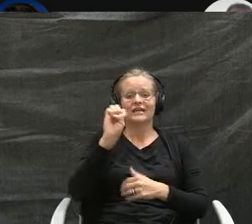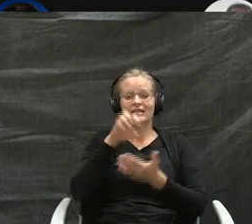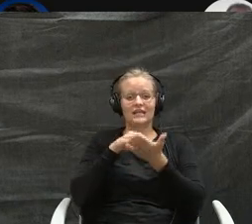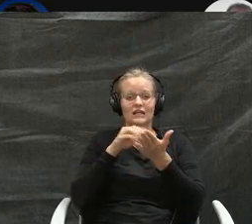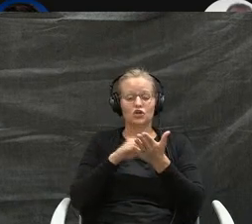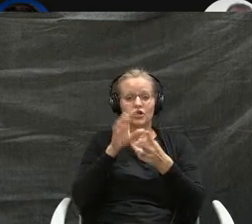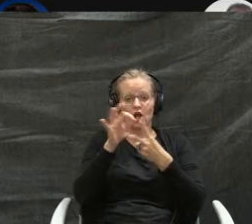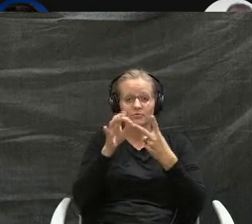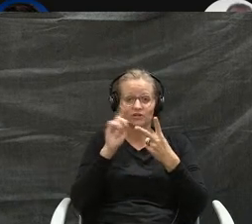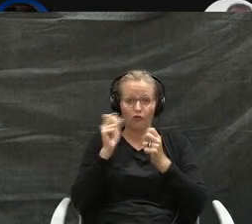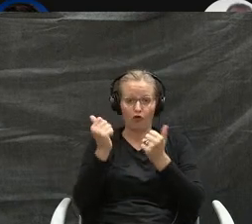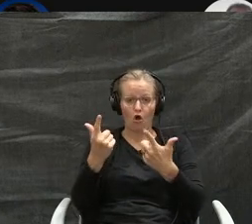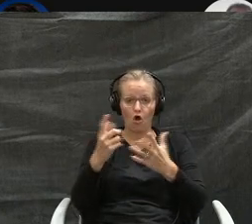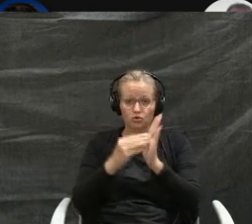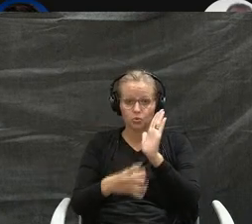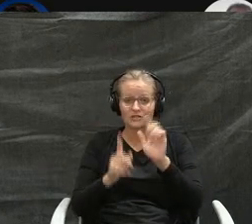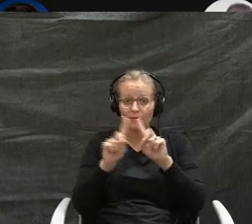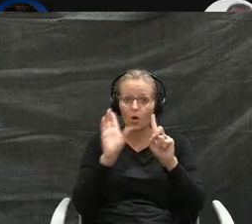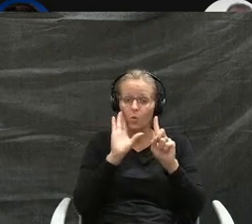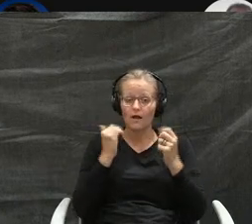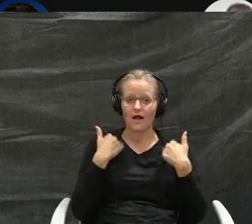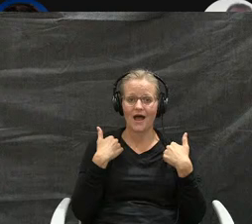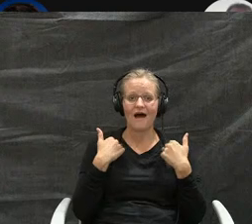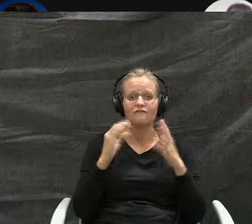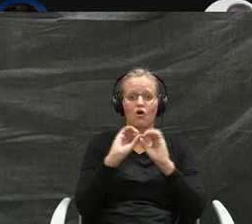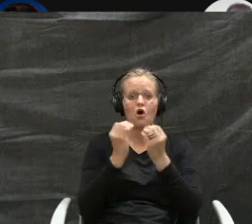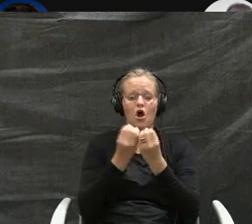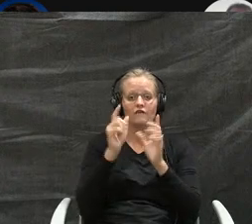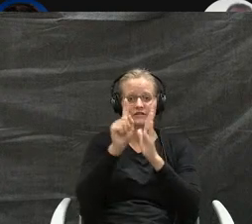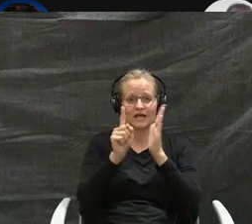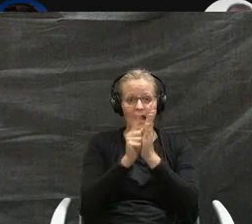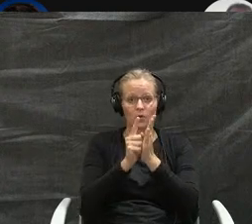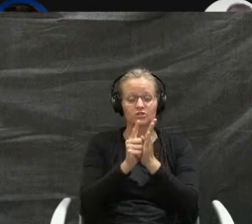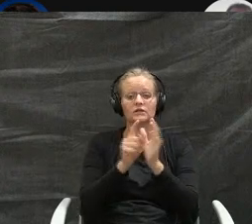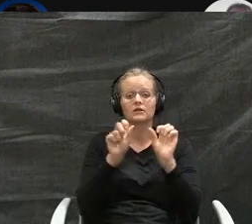There will be a chance for students to be in the building